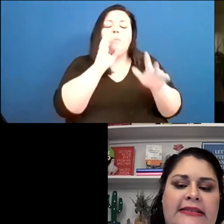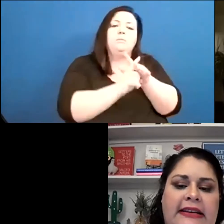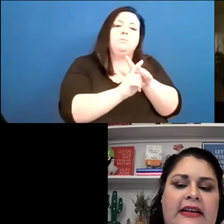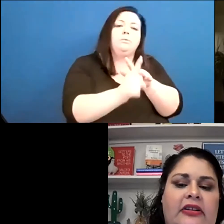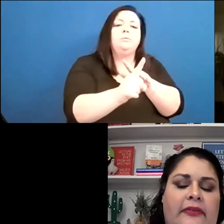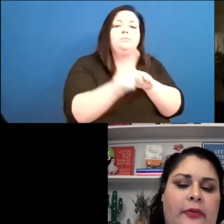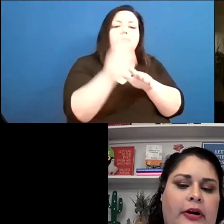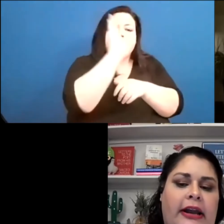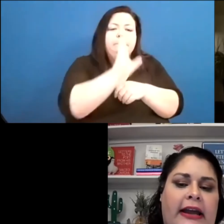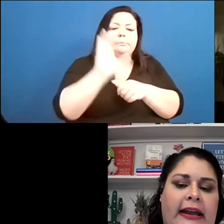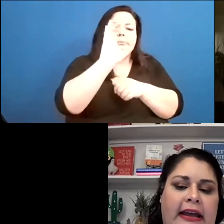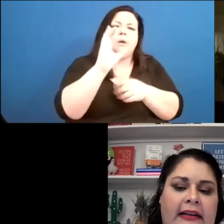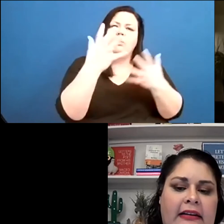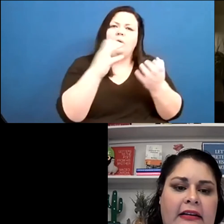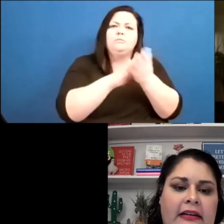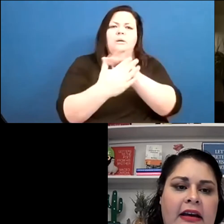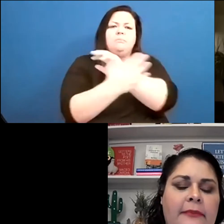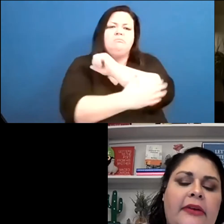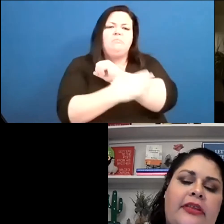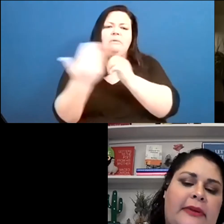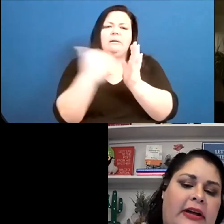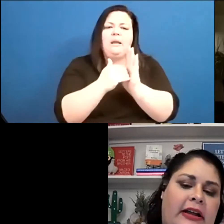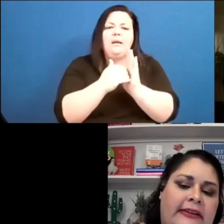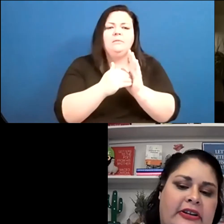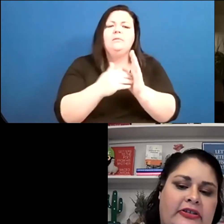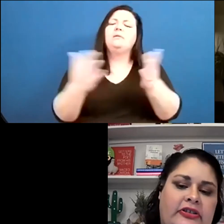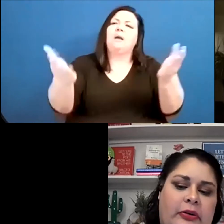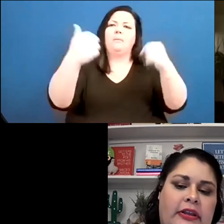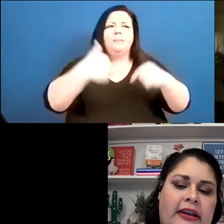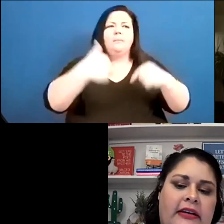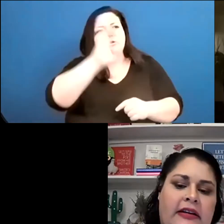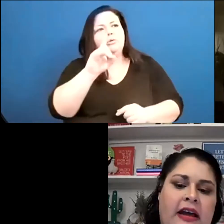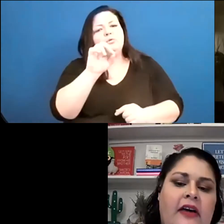to be foreign again. Be with me/ while I search, Dorothy; remember/